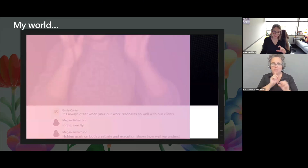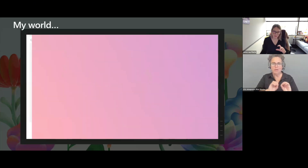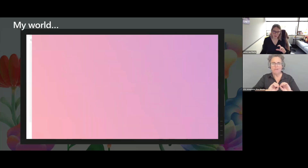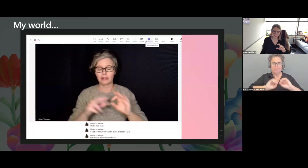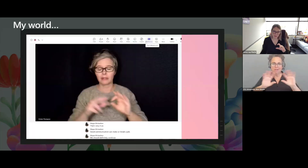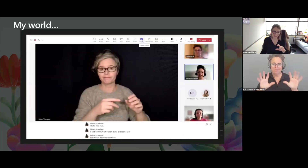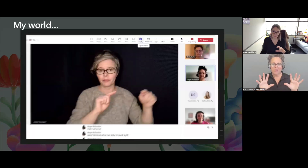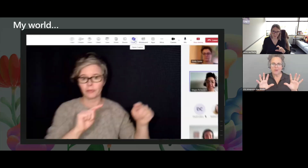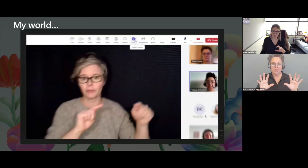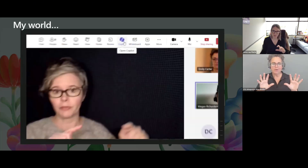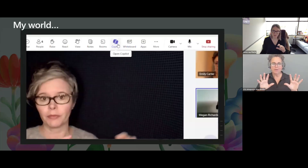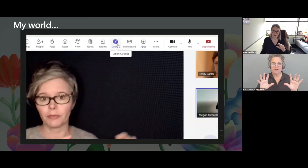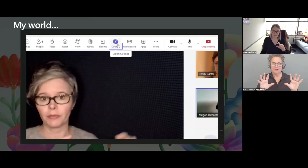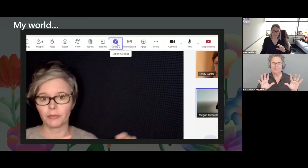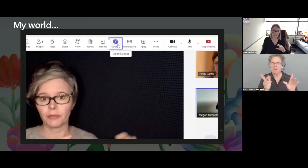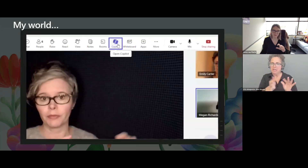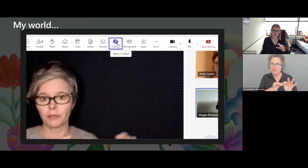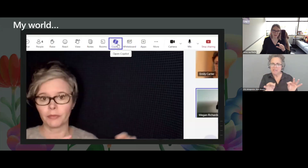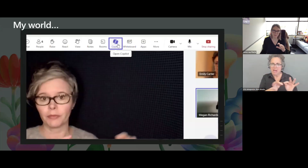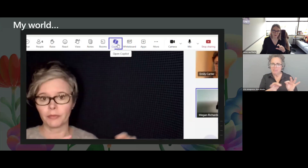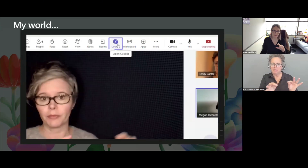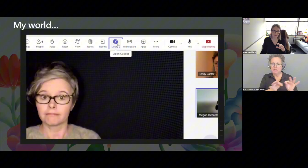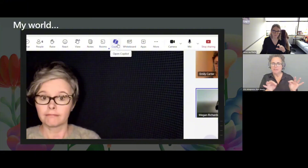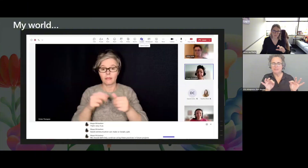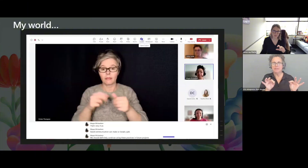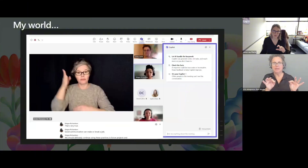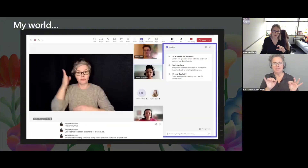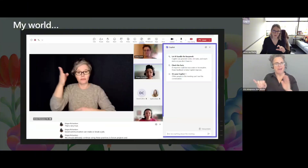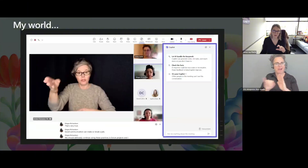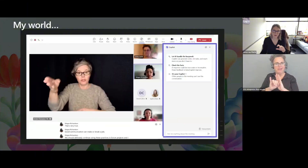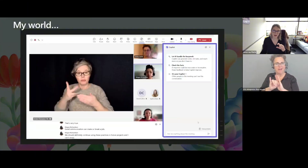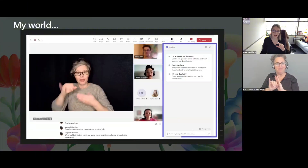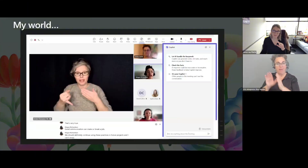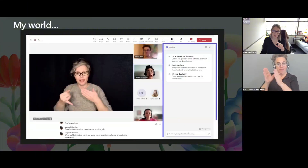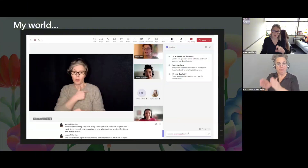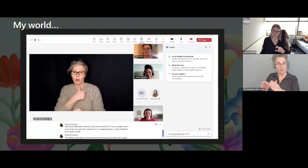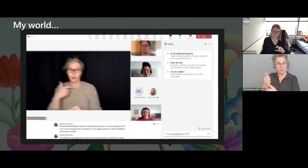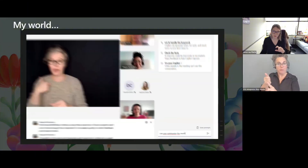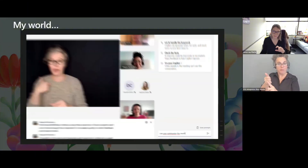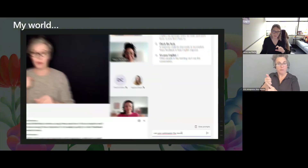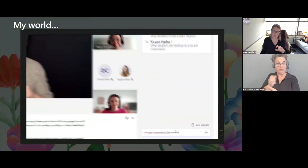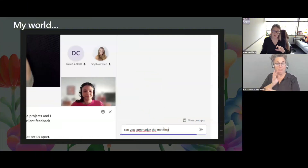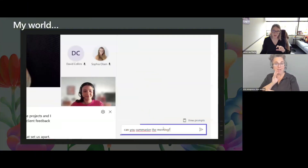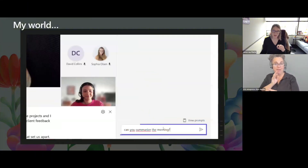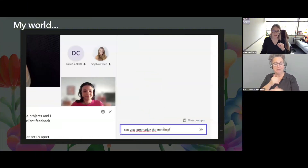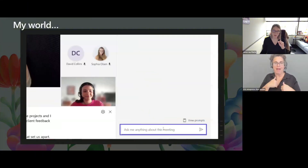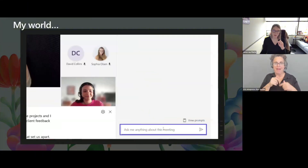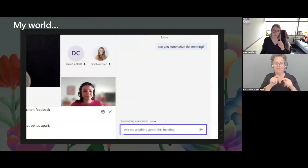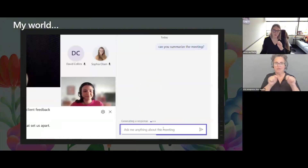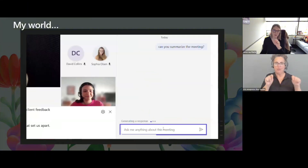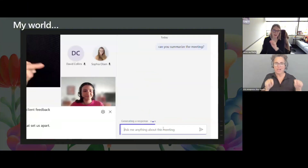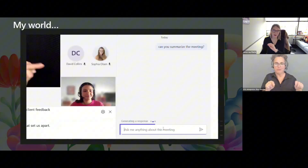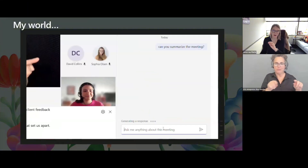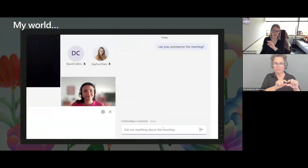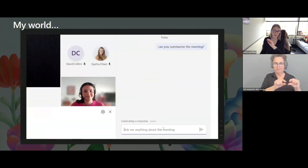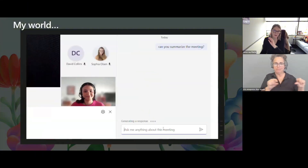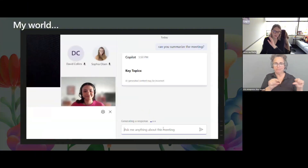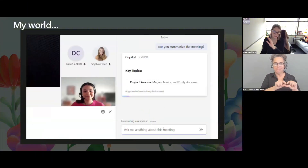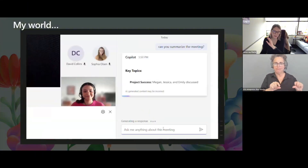well executed captions that identify the person speaking. I have a transcript and I can use AI -